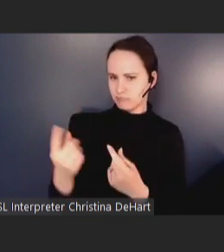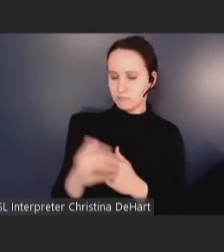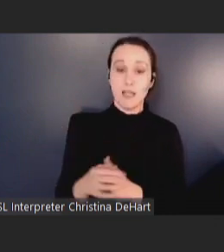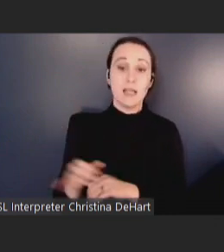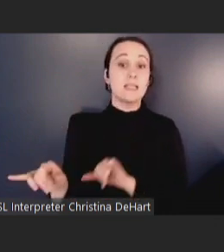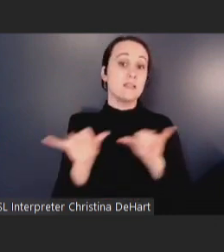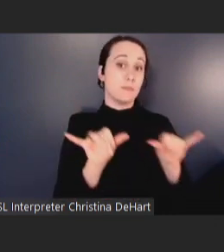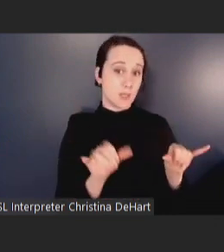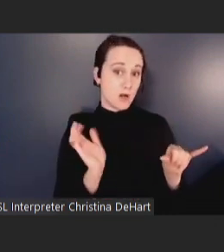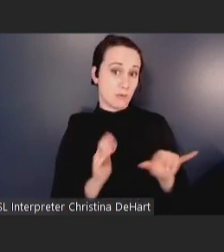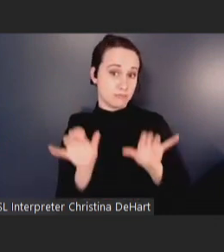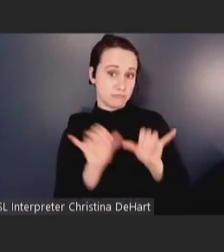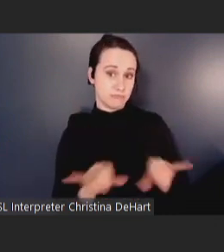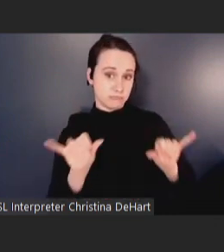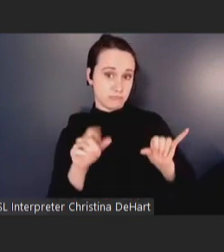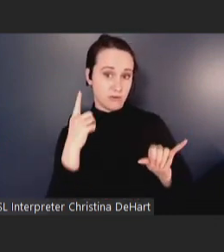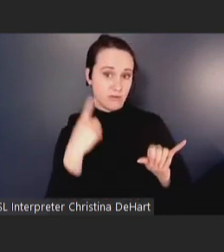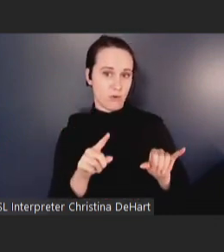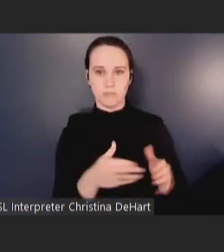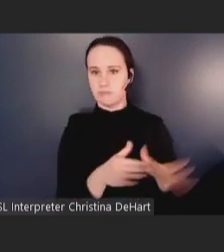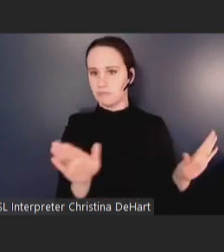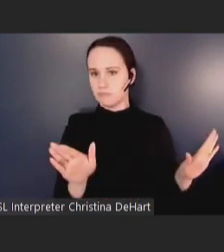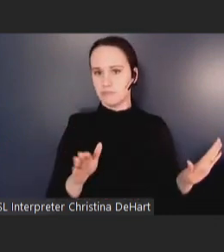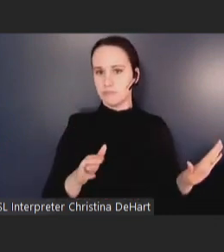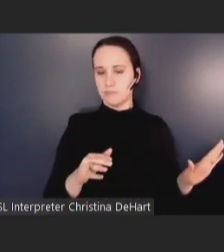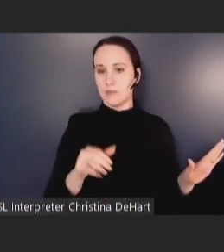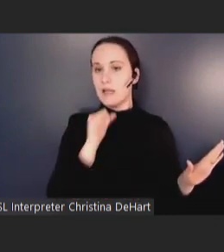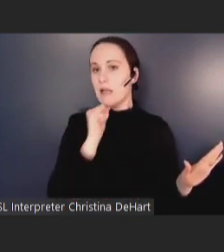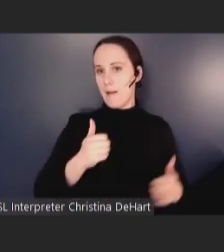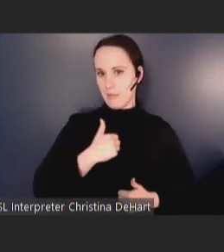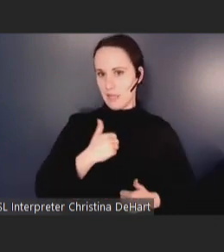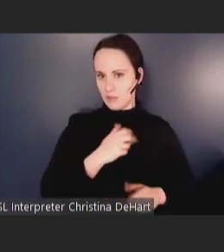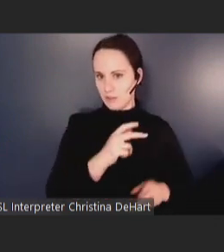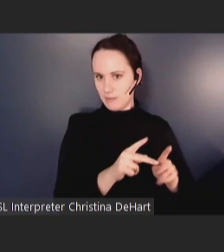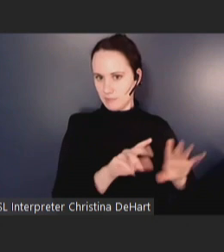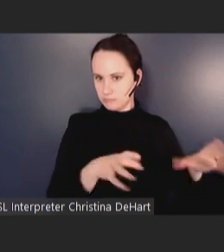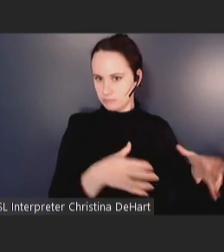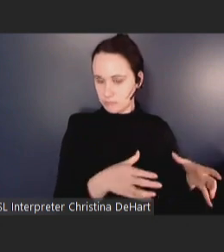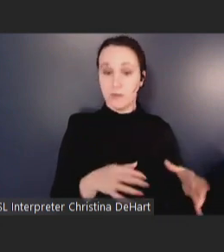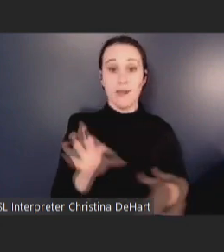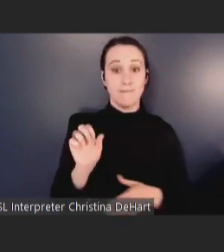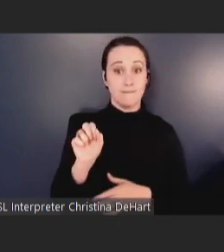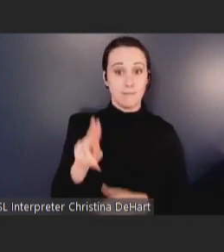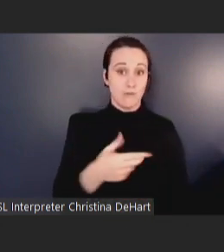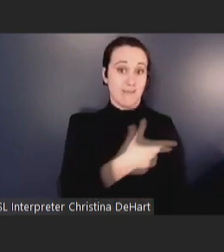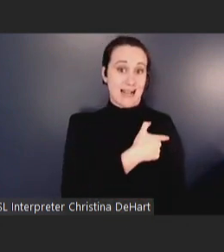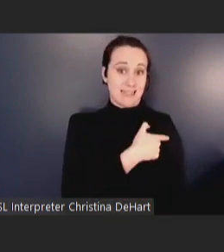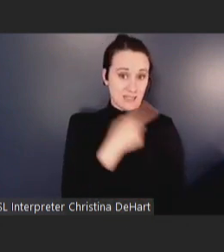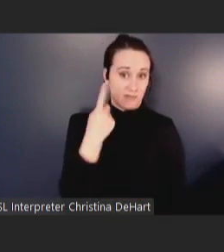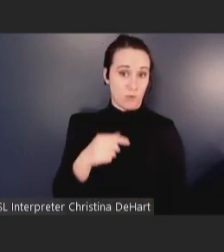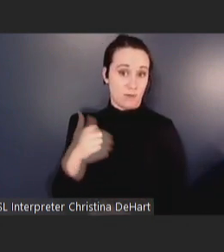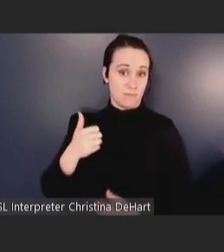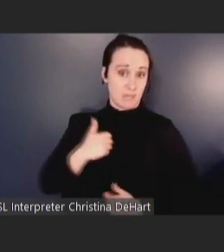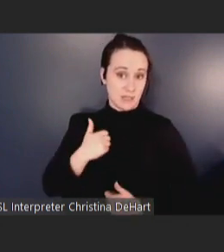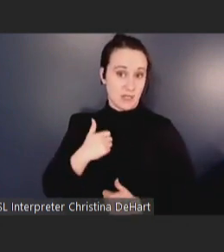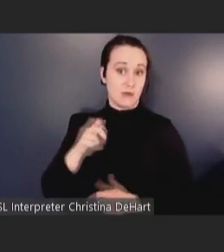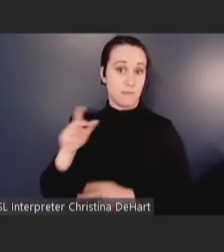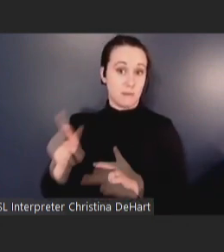in broader civilian populations this season, flu vaccine uptake among military beneficiaries was